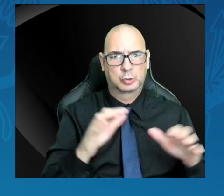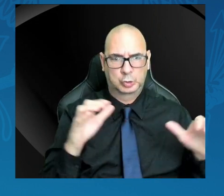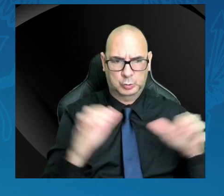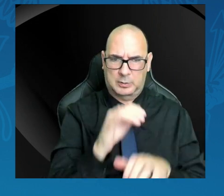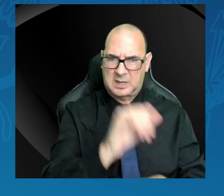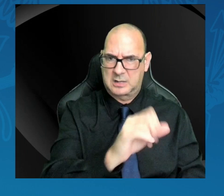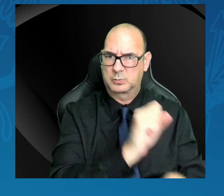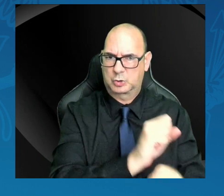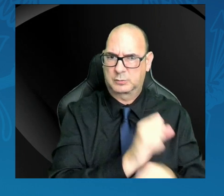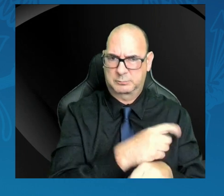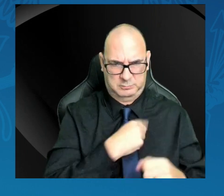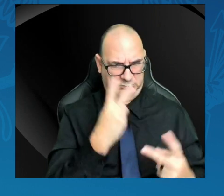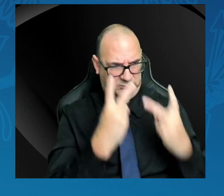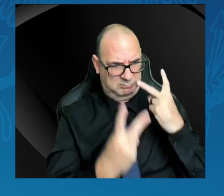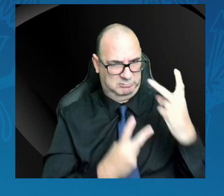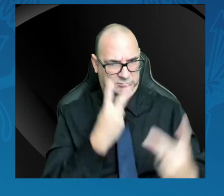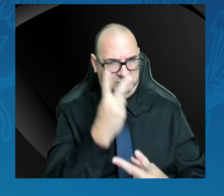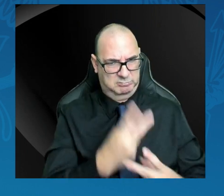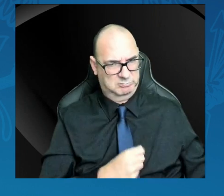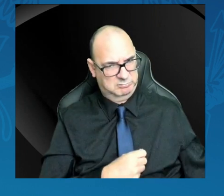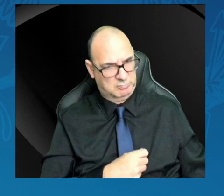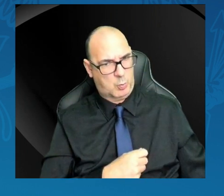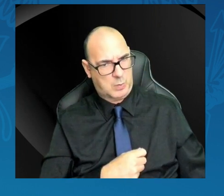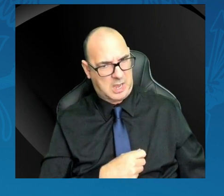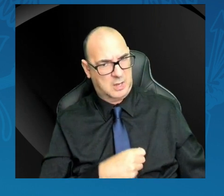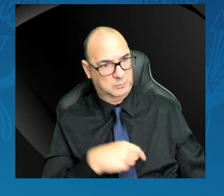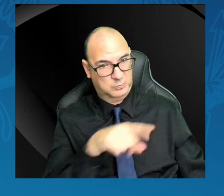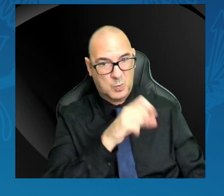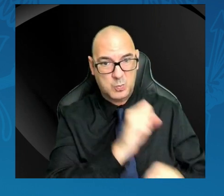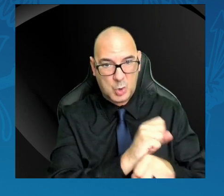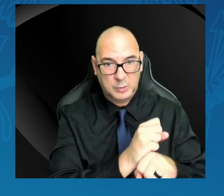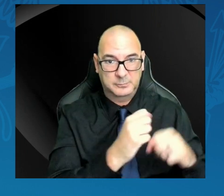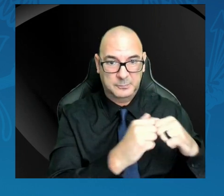It's the work of building the frames and the batteries and the tires for these busses.